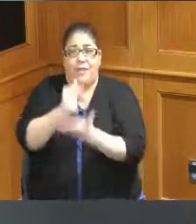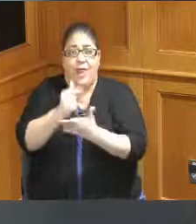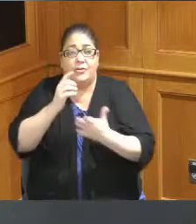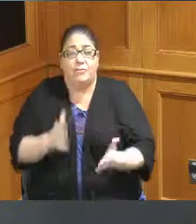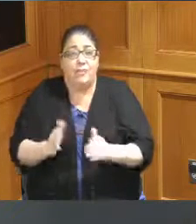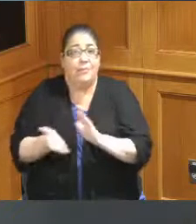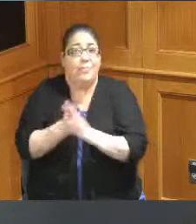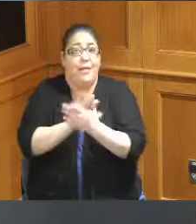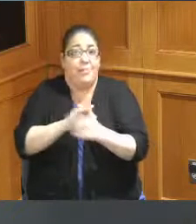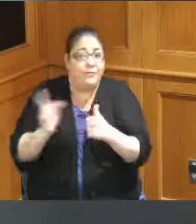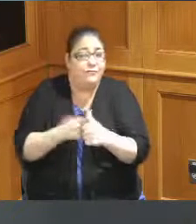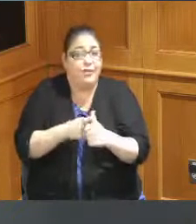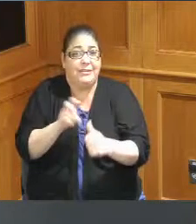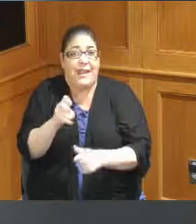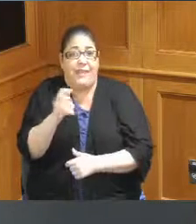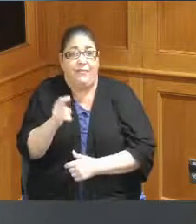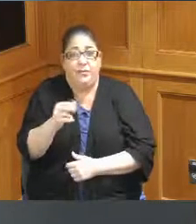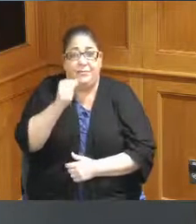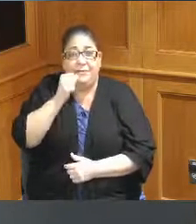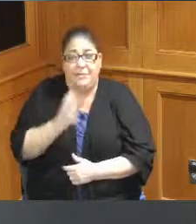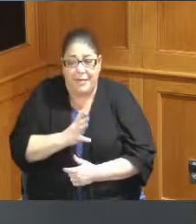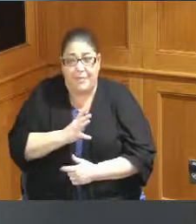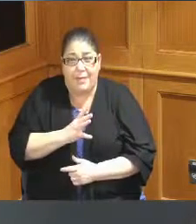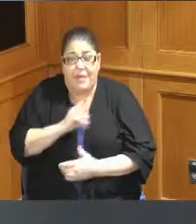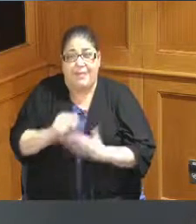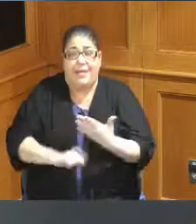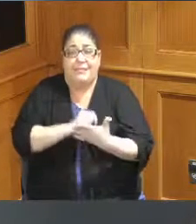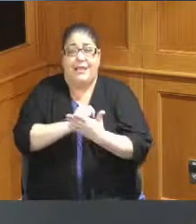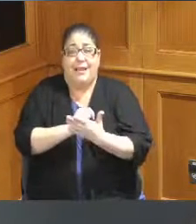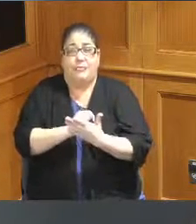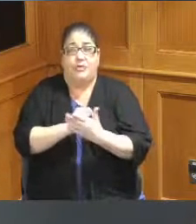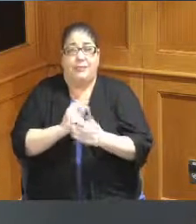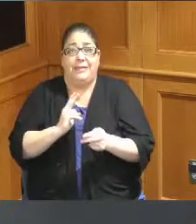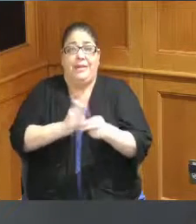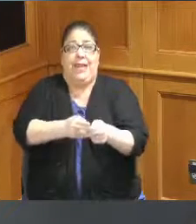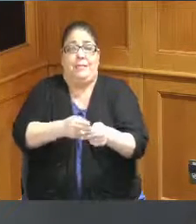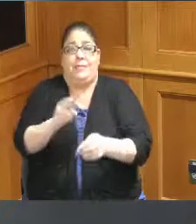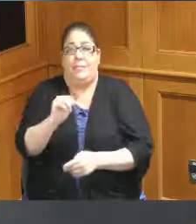the first ever female at the time to be named a McDonald's All-American